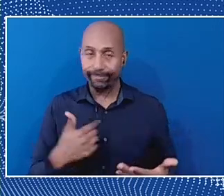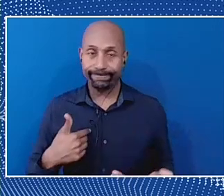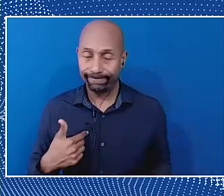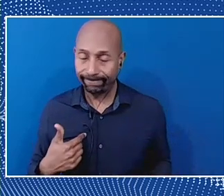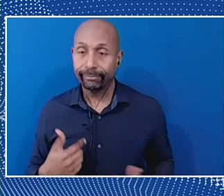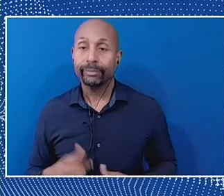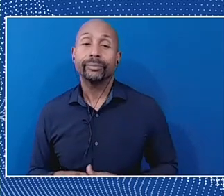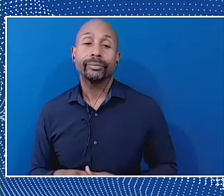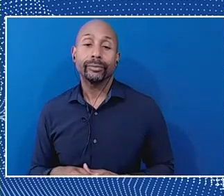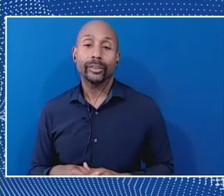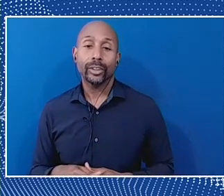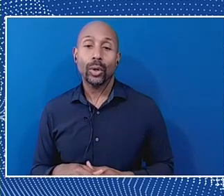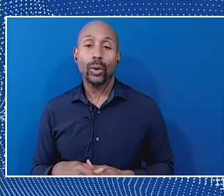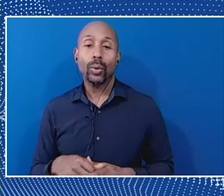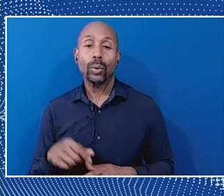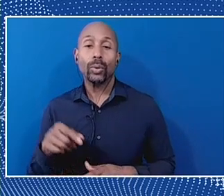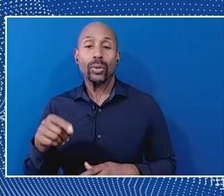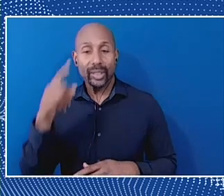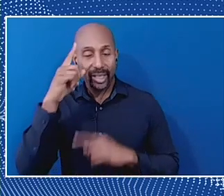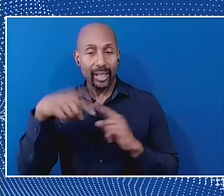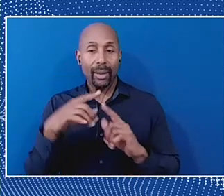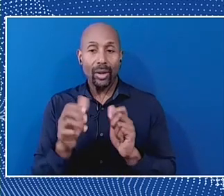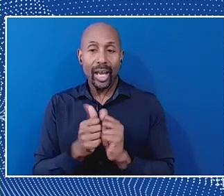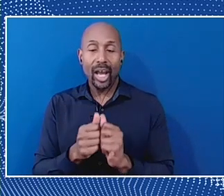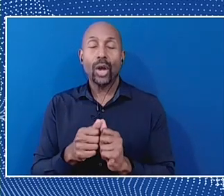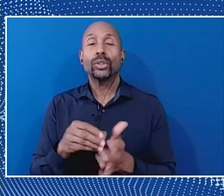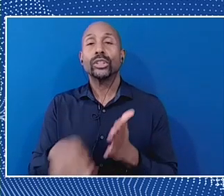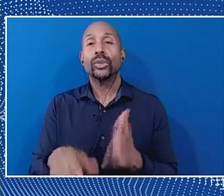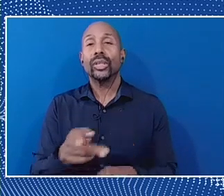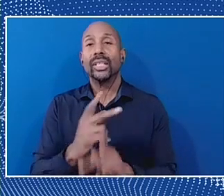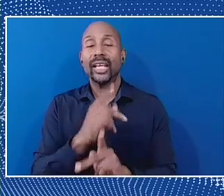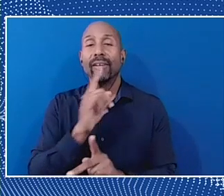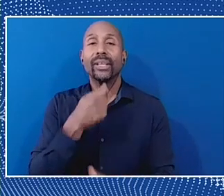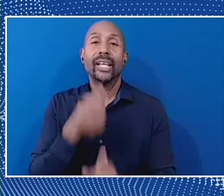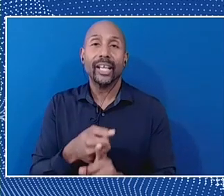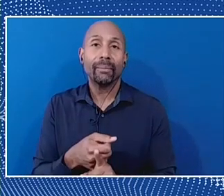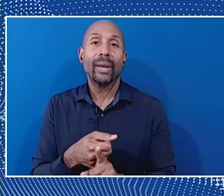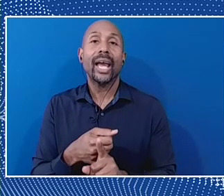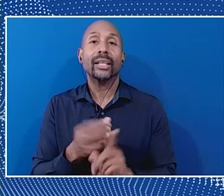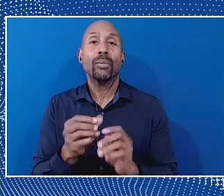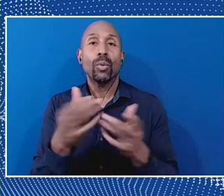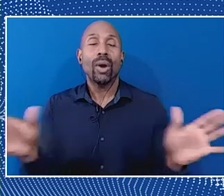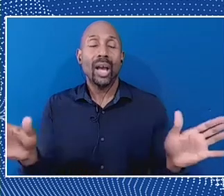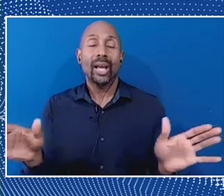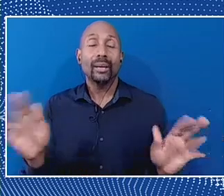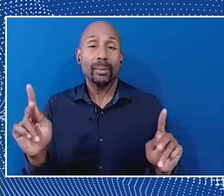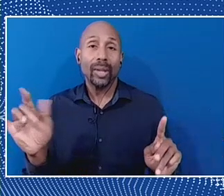individuals like myself to- and to approach your deliberations with empathy